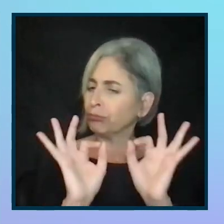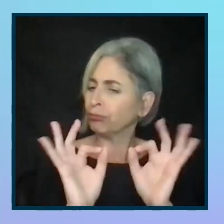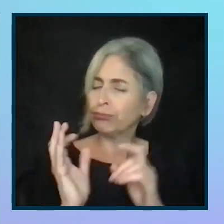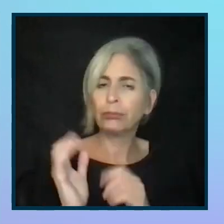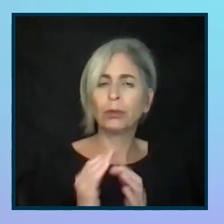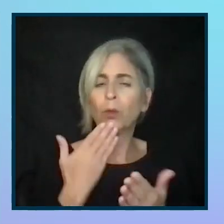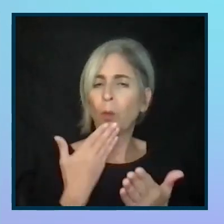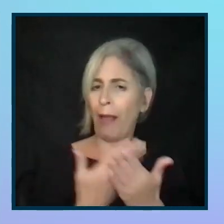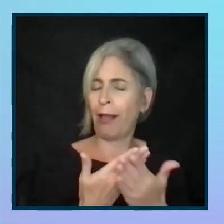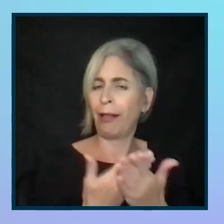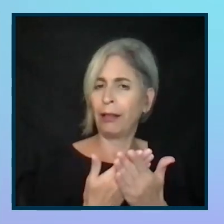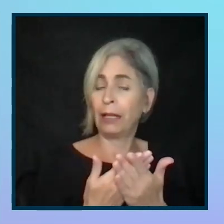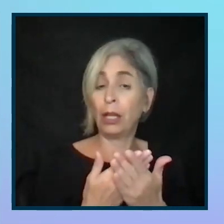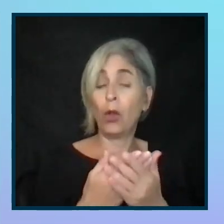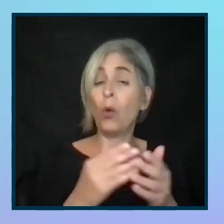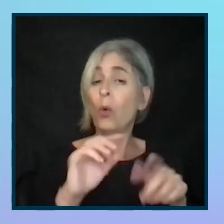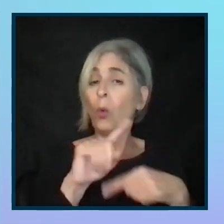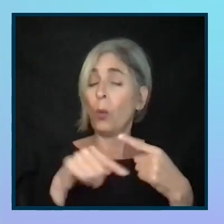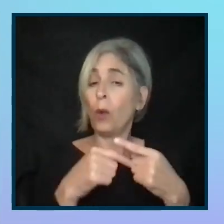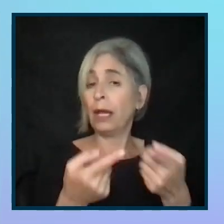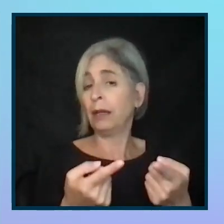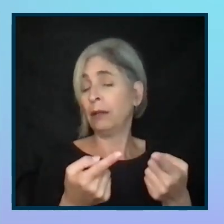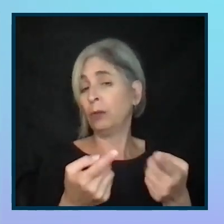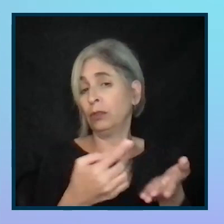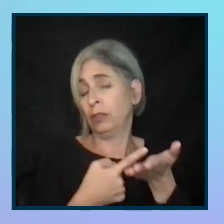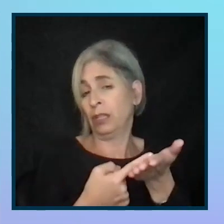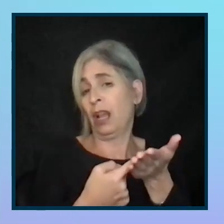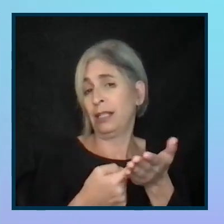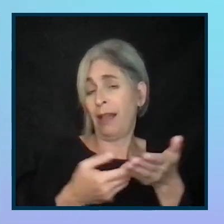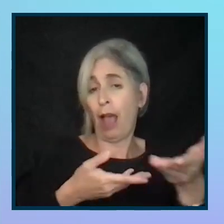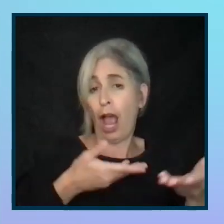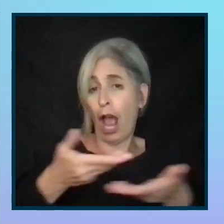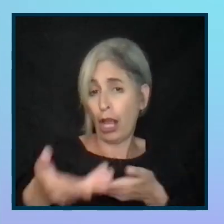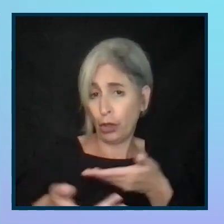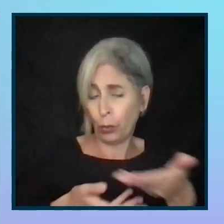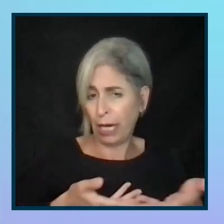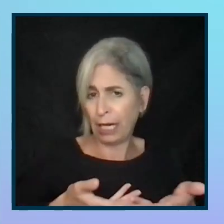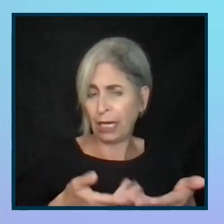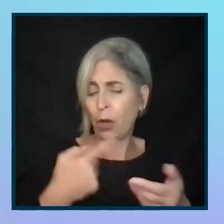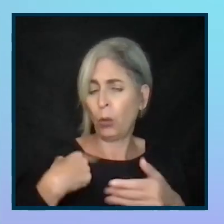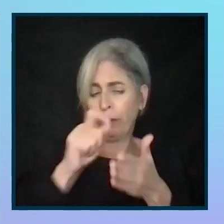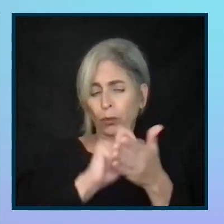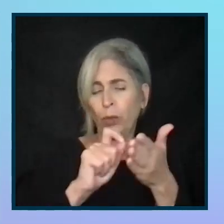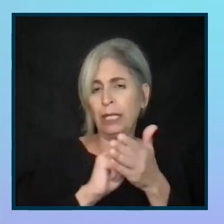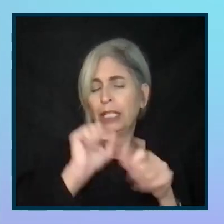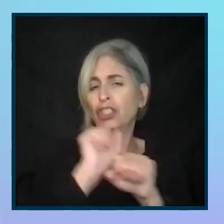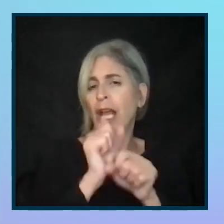In terms of hiring, we've written into our job descriptions that you have to be passionate